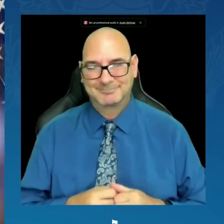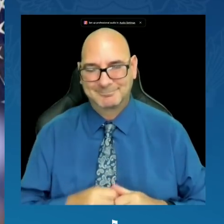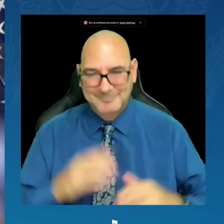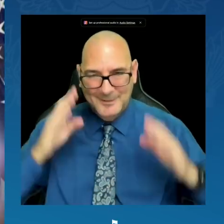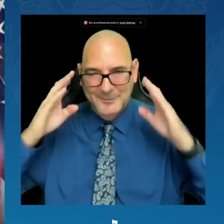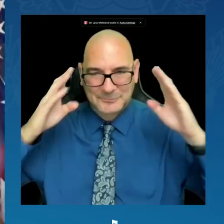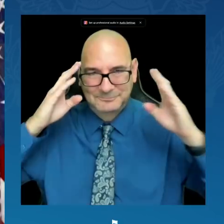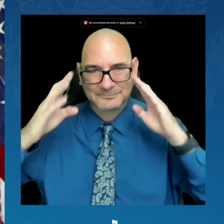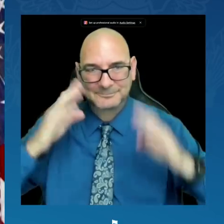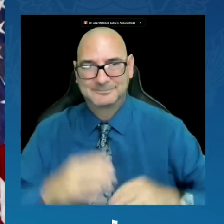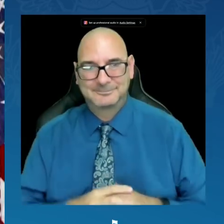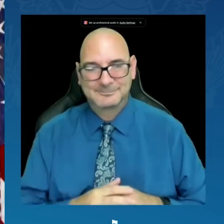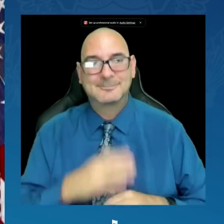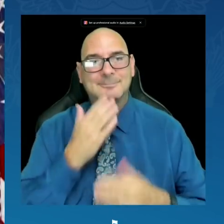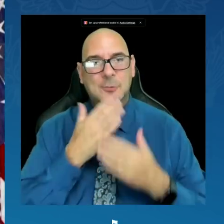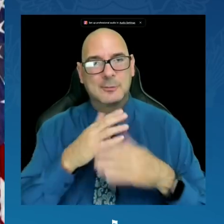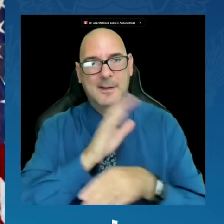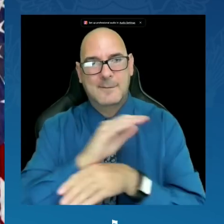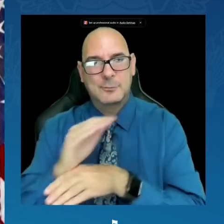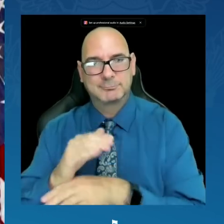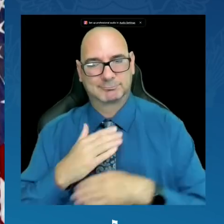Please have a seat. Good afternoon. Good afternoon.